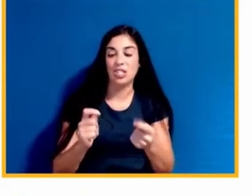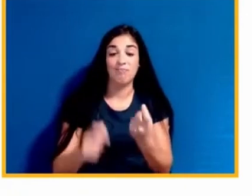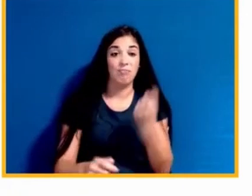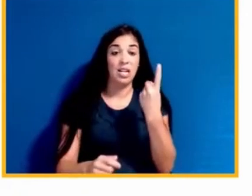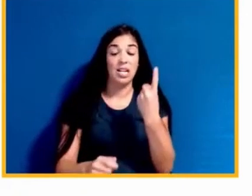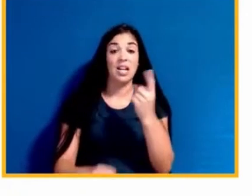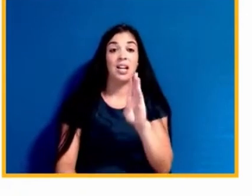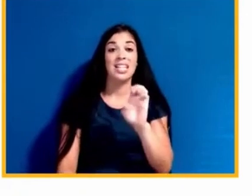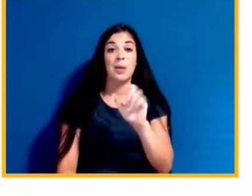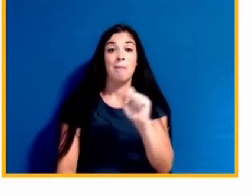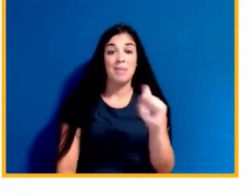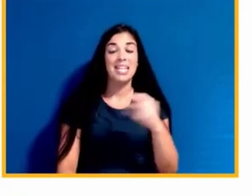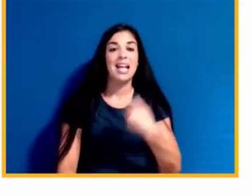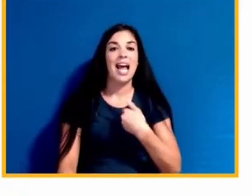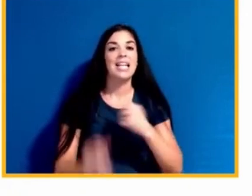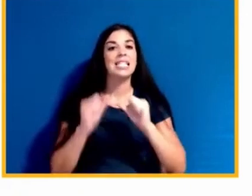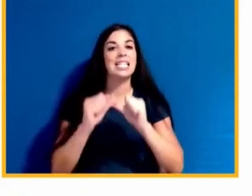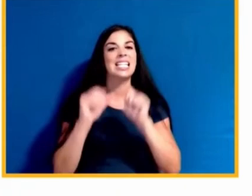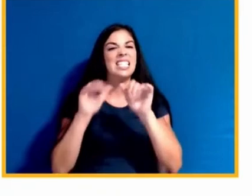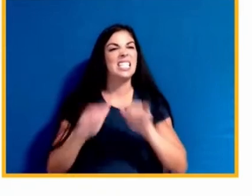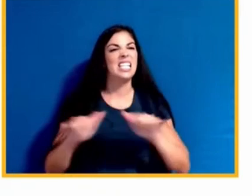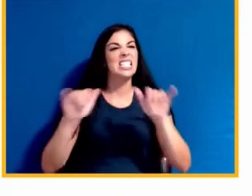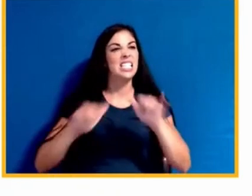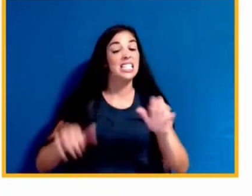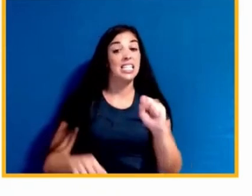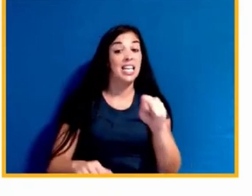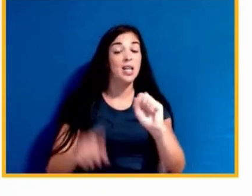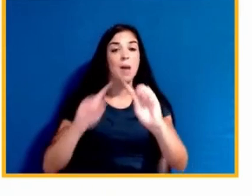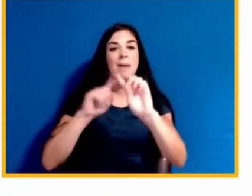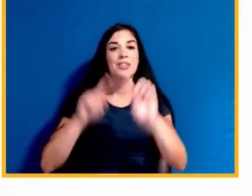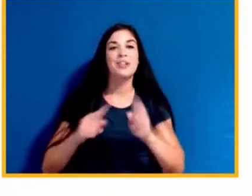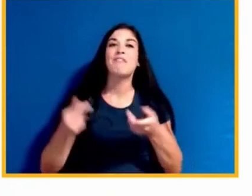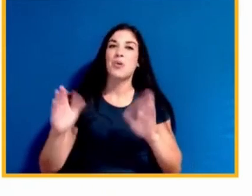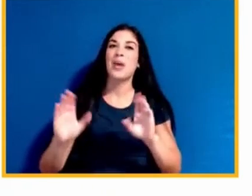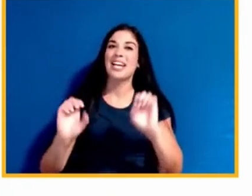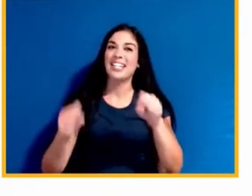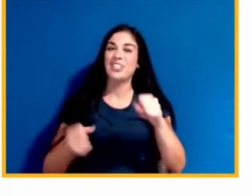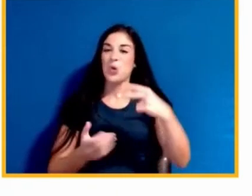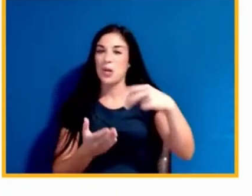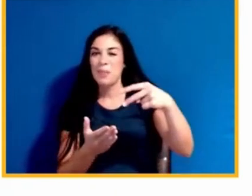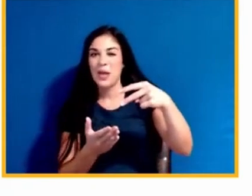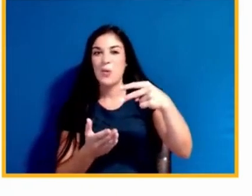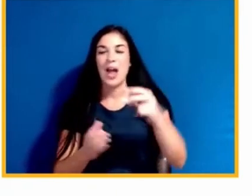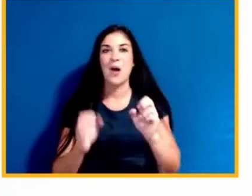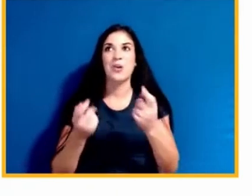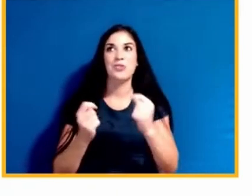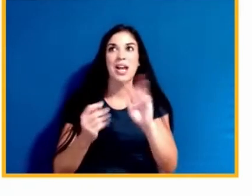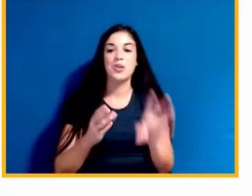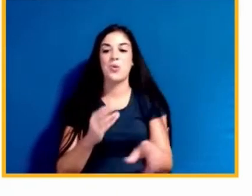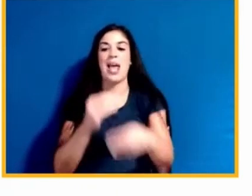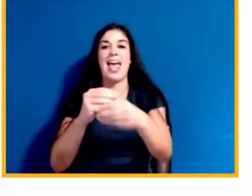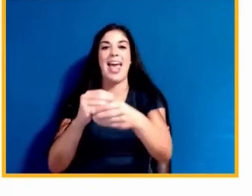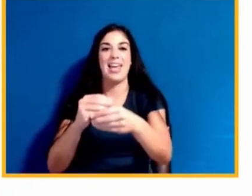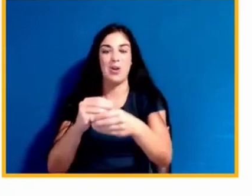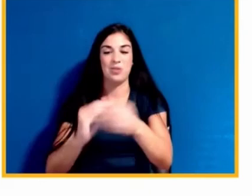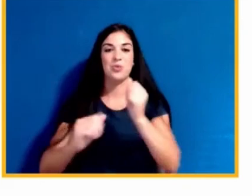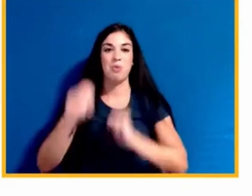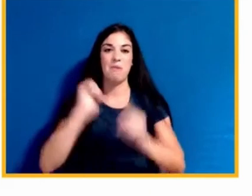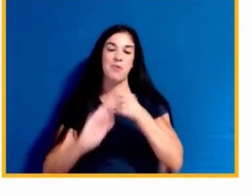the beat has like a consistency to it, there are different ways that you can play around with it to kind of add on to the performance itself.